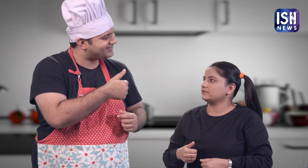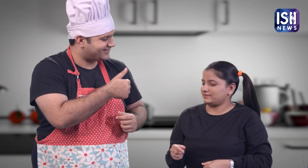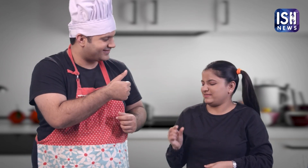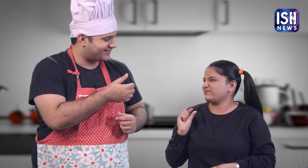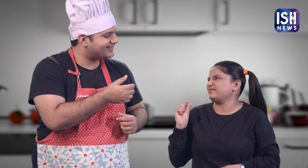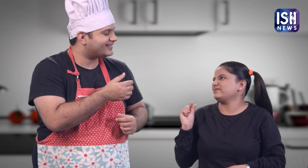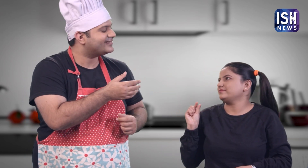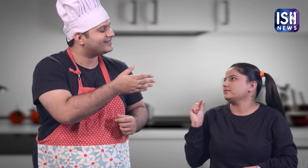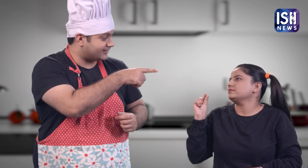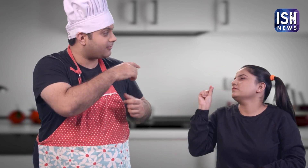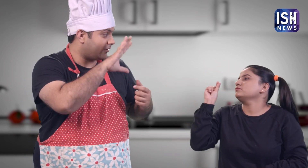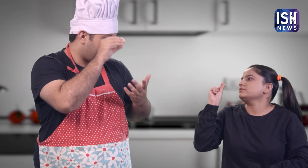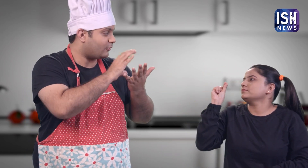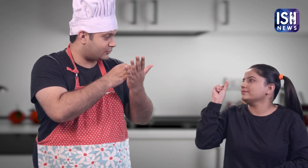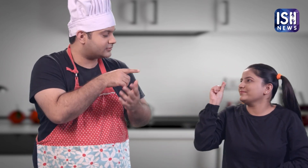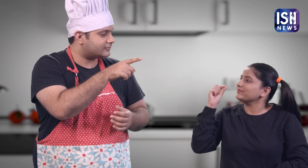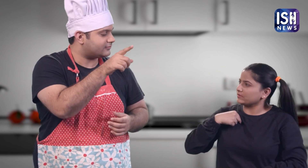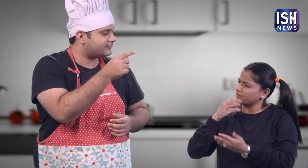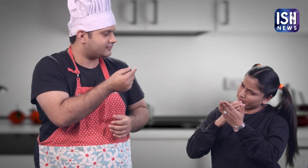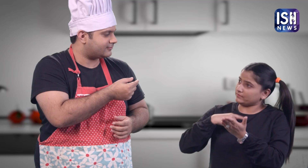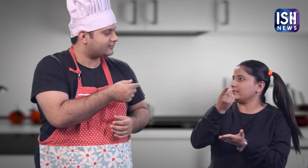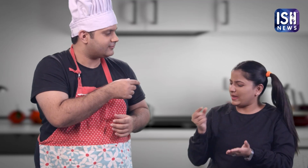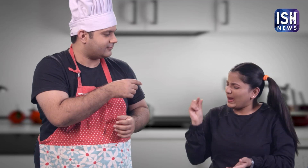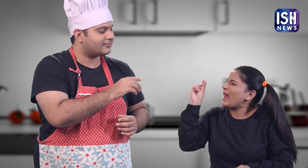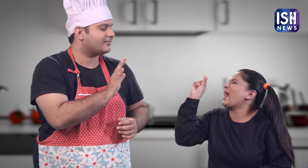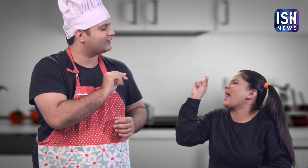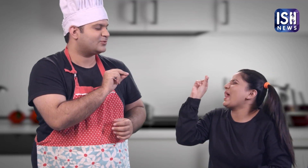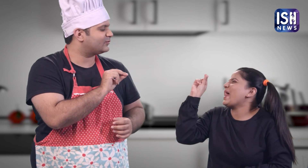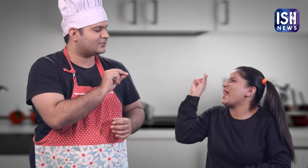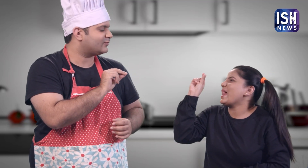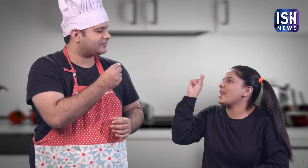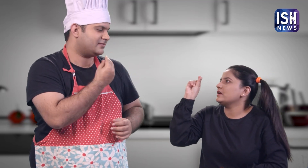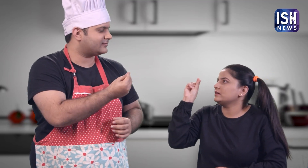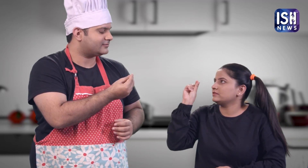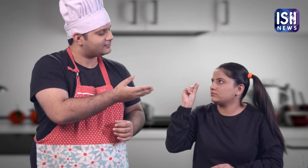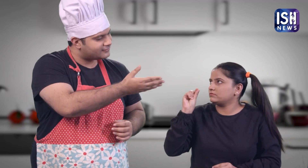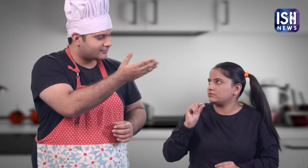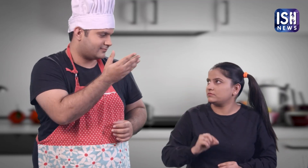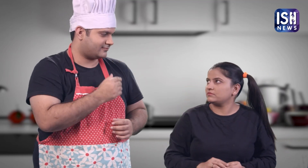Go go learn from the course. Can I have little? Please? I will apply but I just want little bit! No no please.